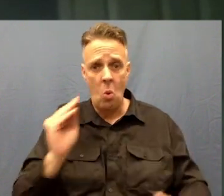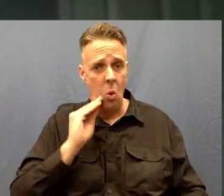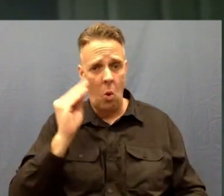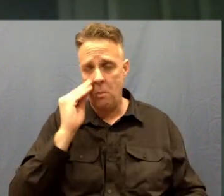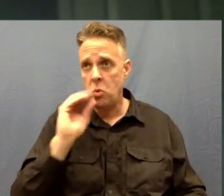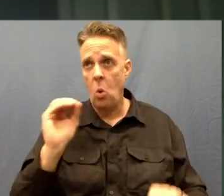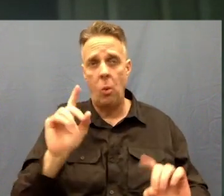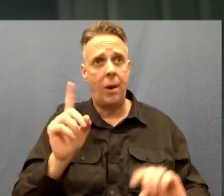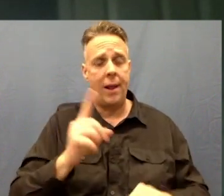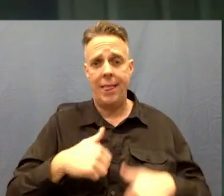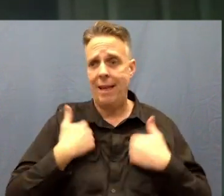OUR CLIENTS DON'T HAVE ACCESS TO MANY OF UNEMPLOYMENT BENEFITS